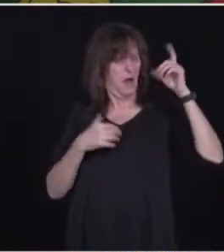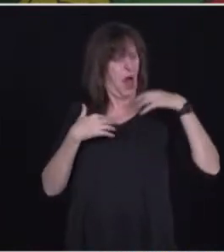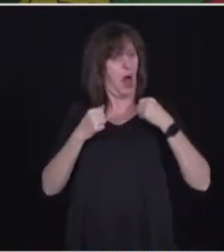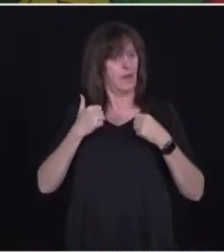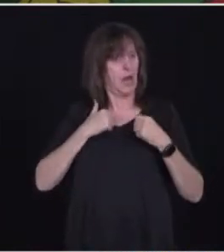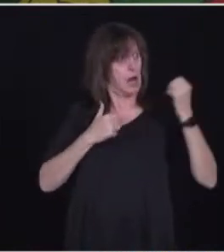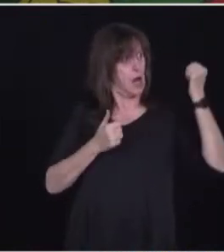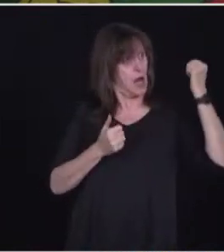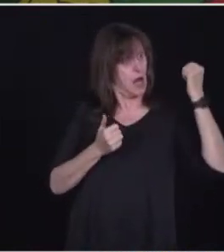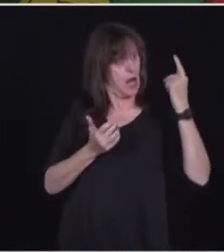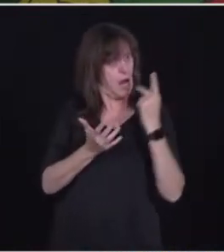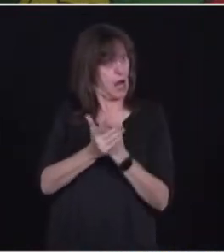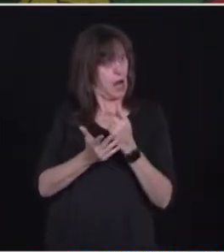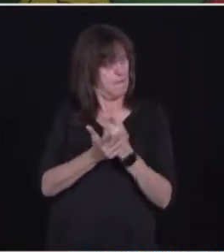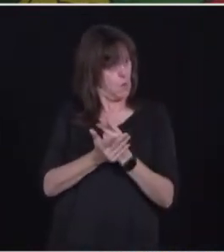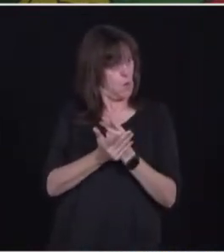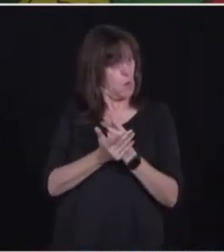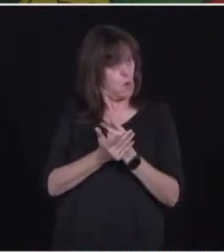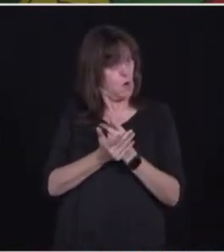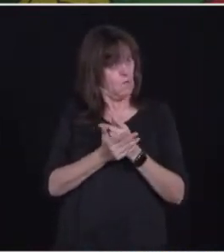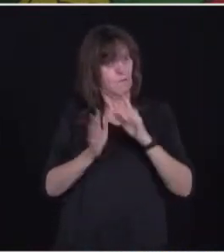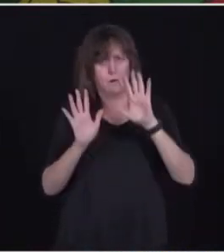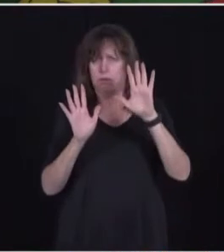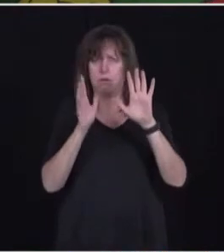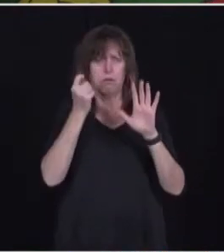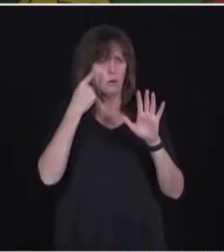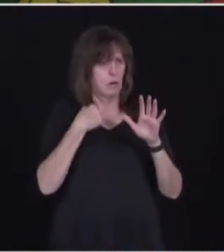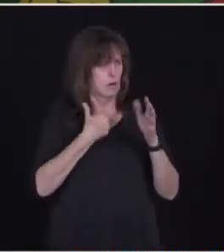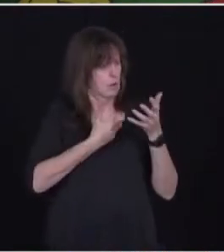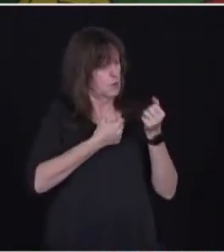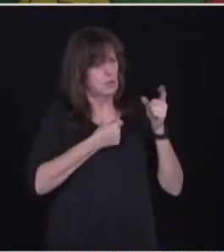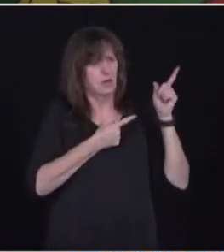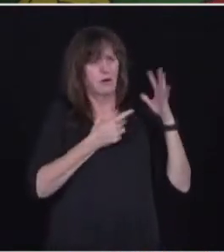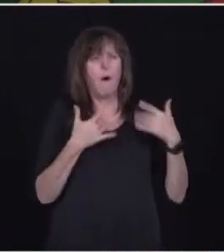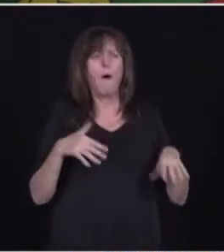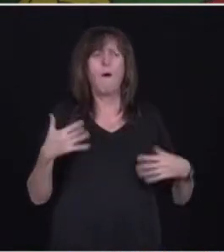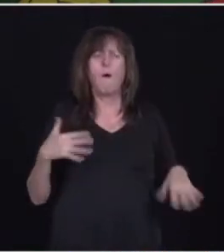get another vaccine like no dharna or we can move and do the same thing that is what we will